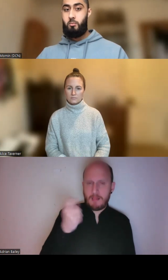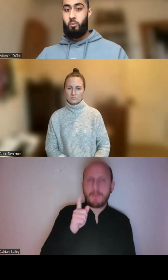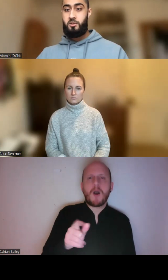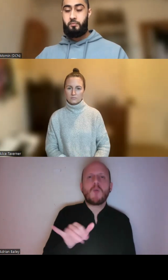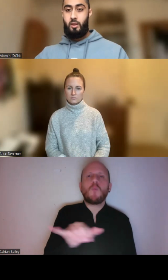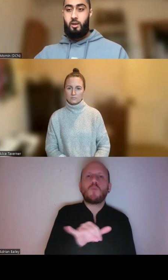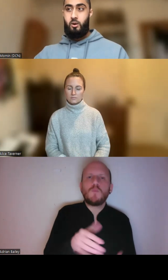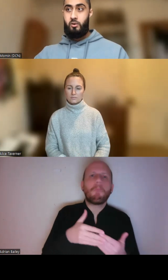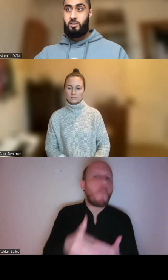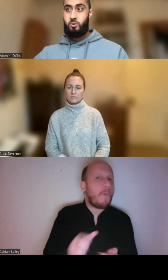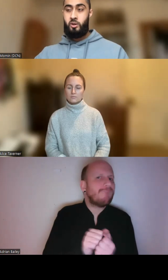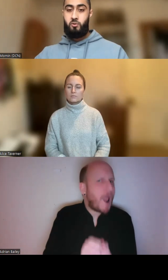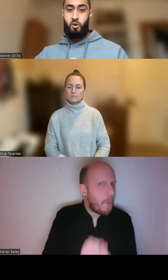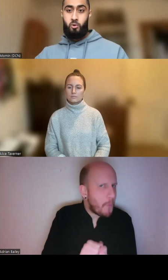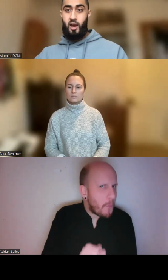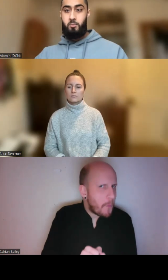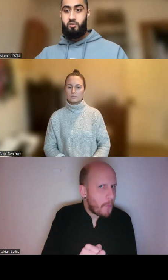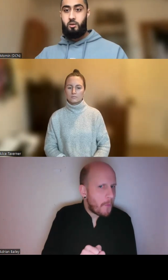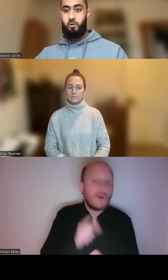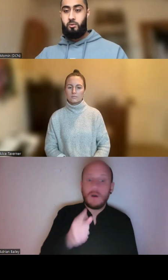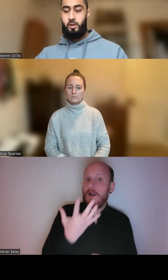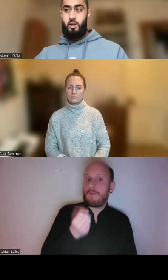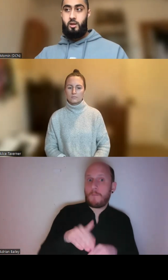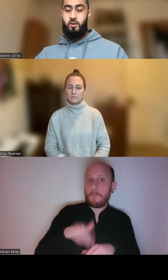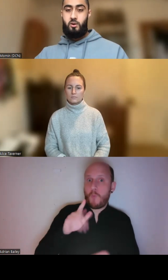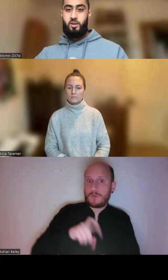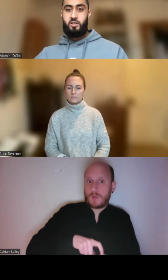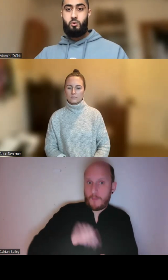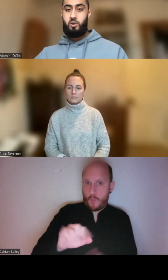at the moment. If you've got more time available, there are things that you want